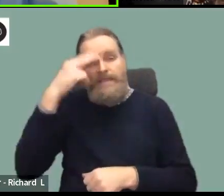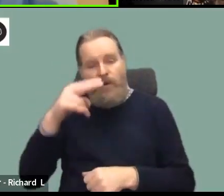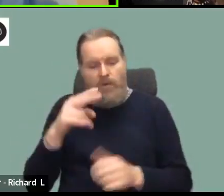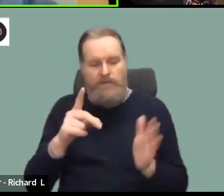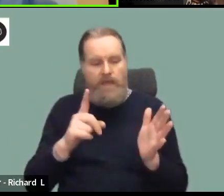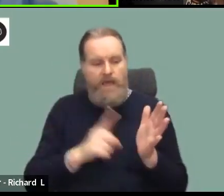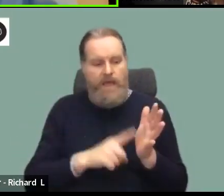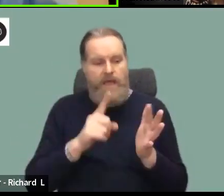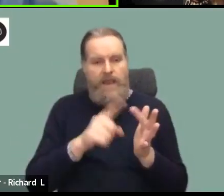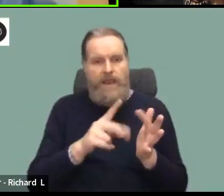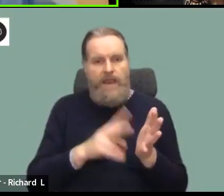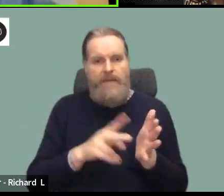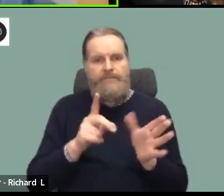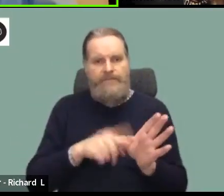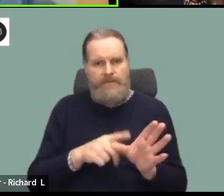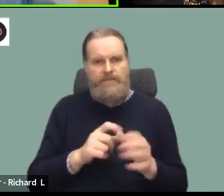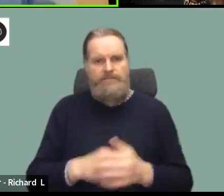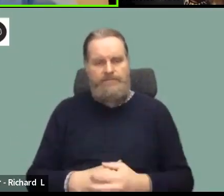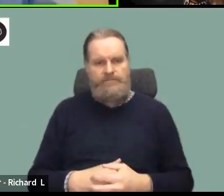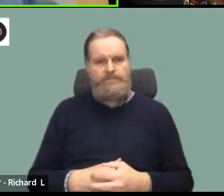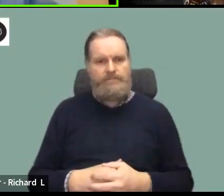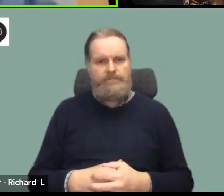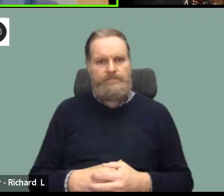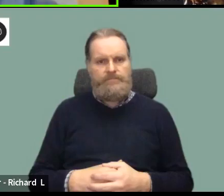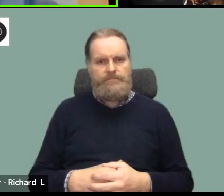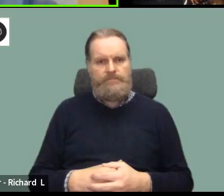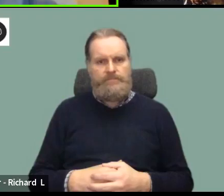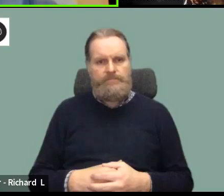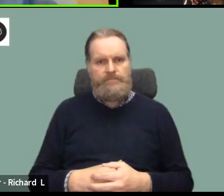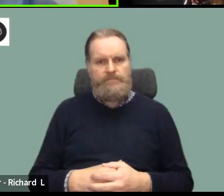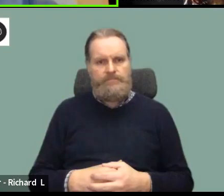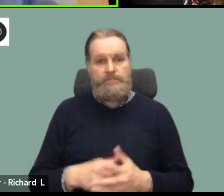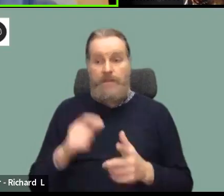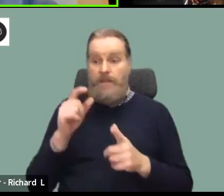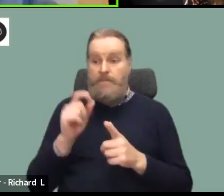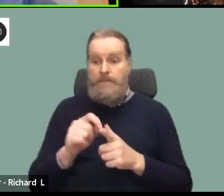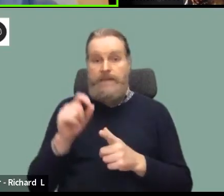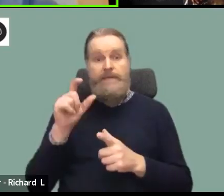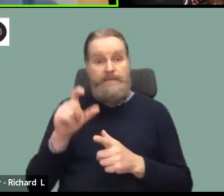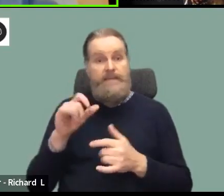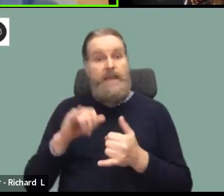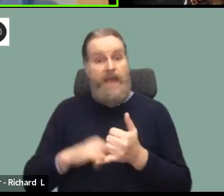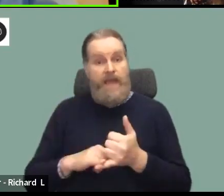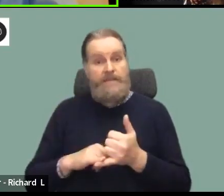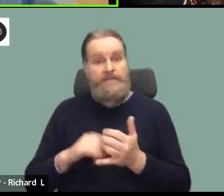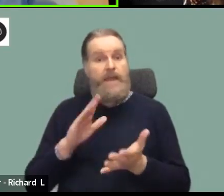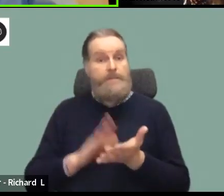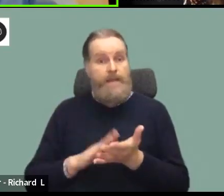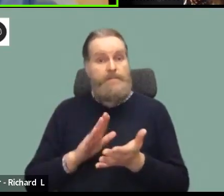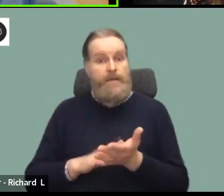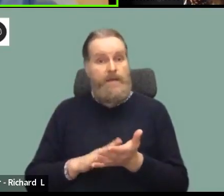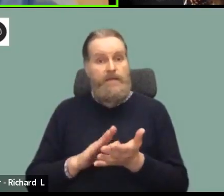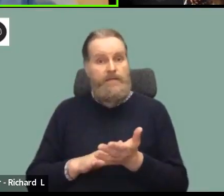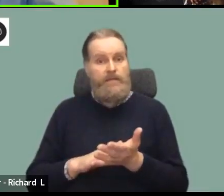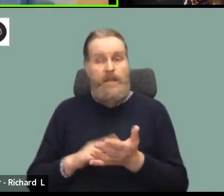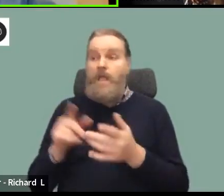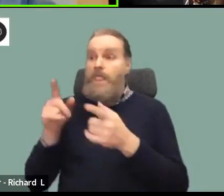that's why the Navy that the NSA is agreed. with only four members were involved in the ballot. So there's no pCs member. outreach outside the 214